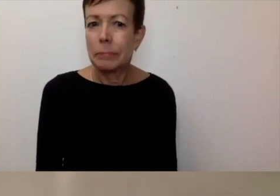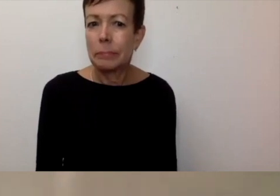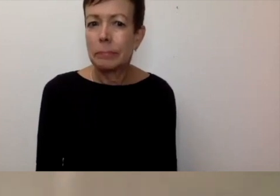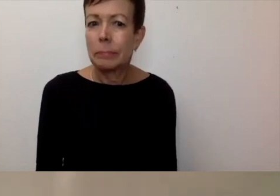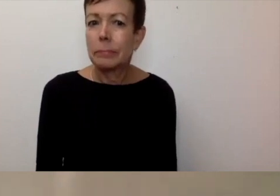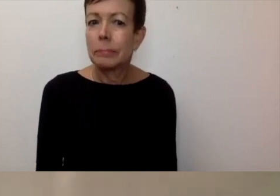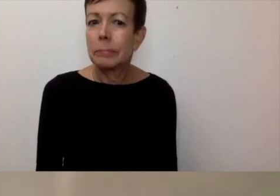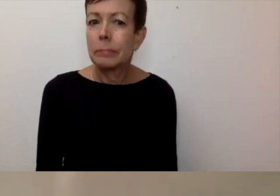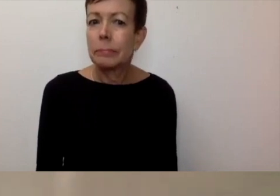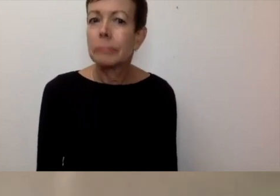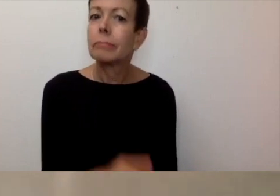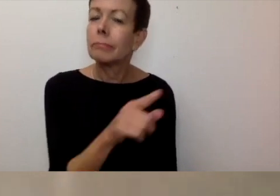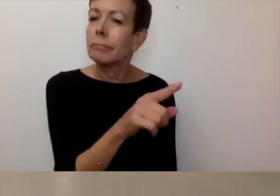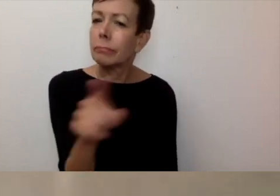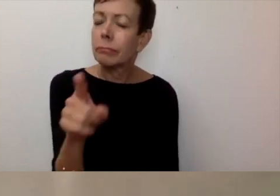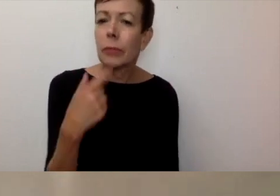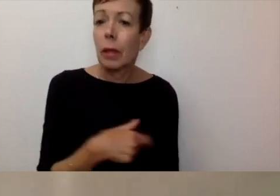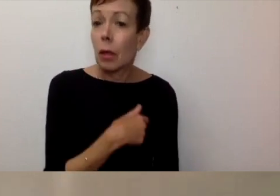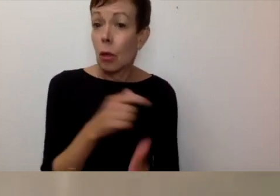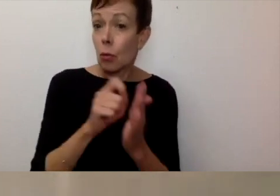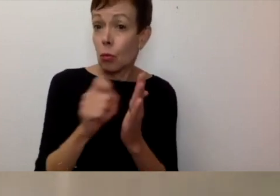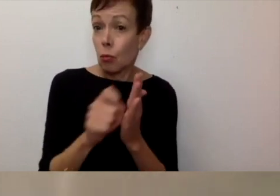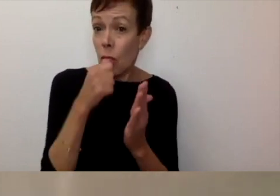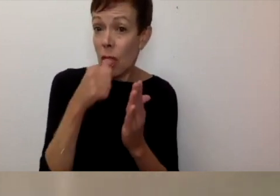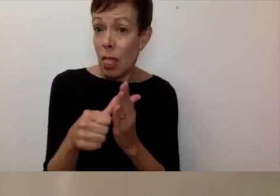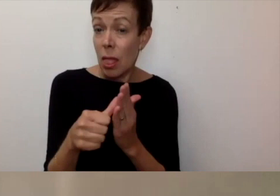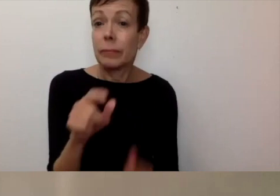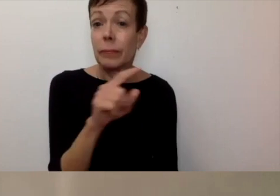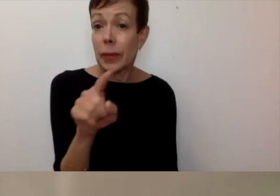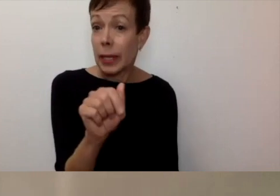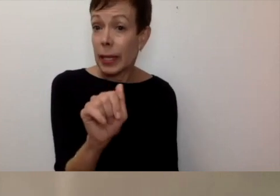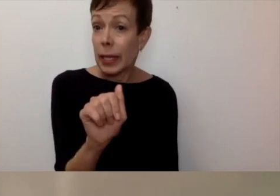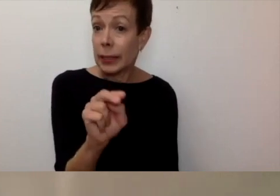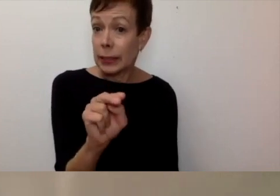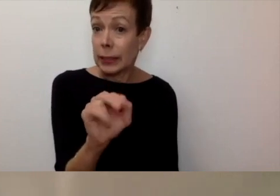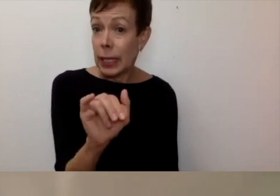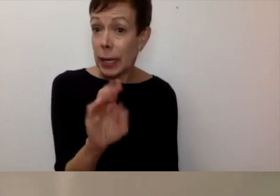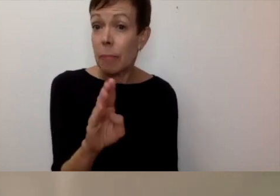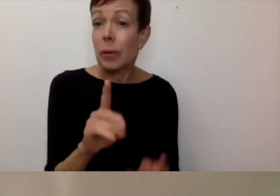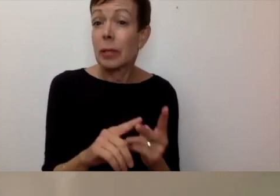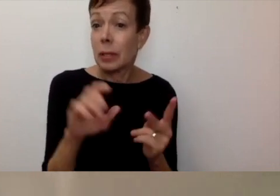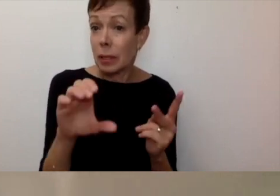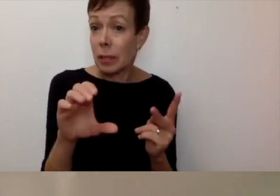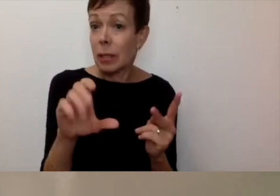the public letter that has been co-written by zainab and clayton and craig amongst other